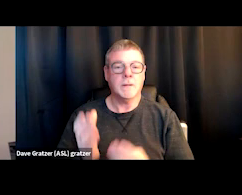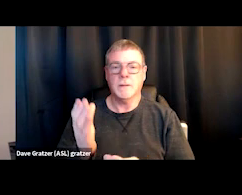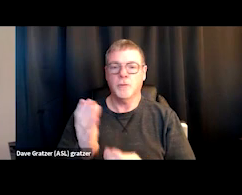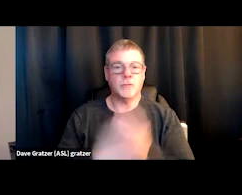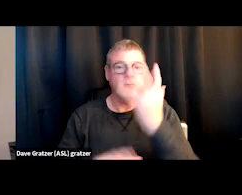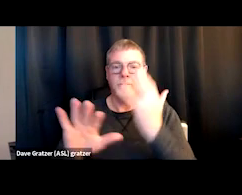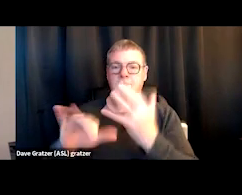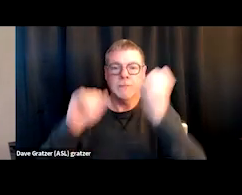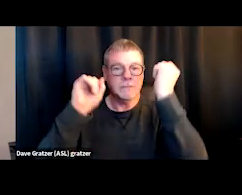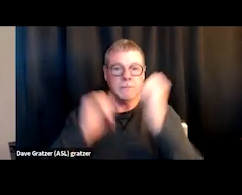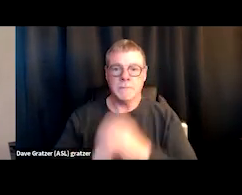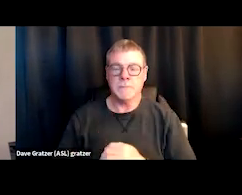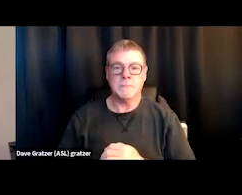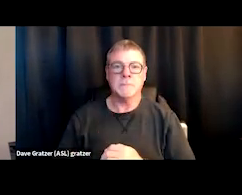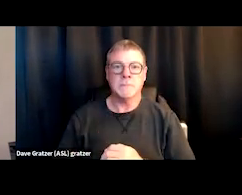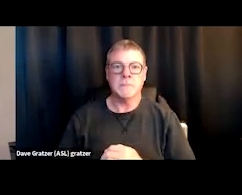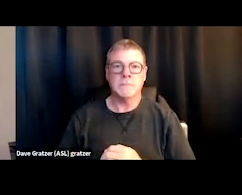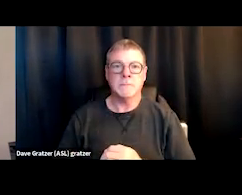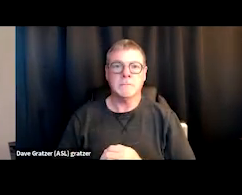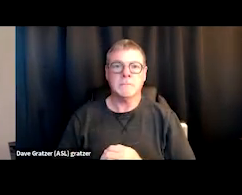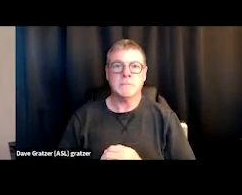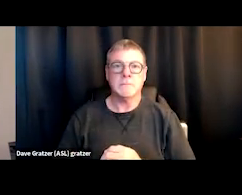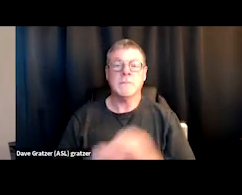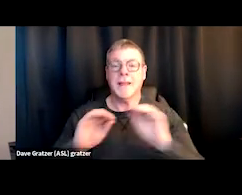So we were clearly meeting an important need